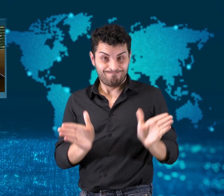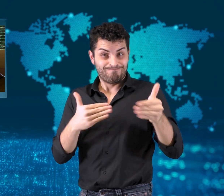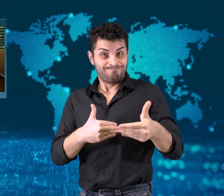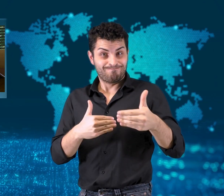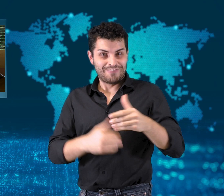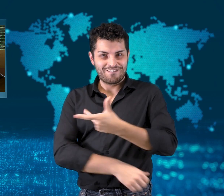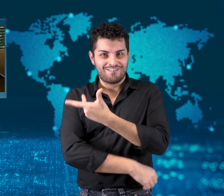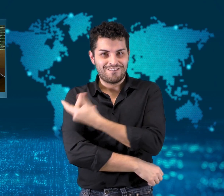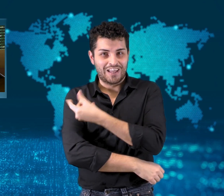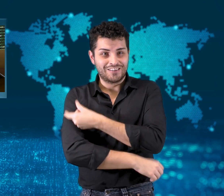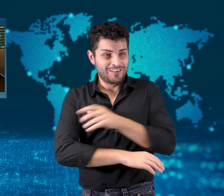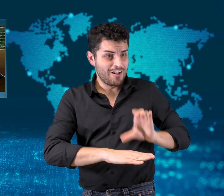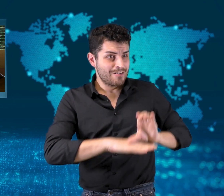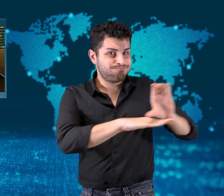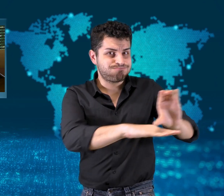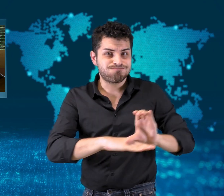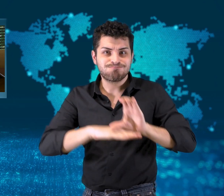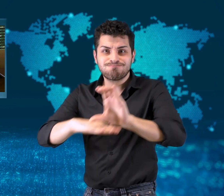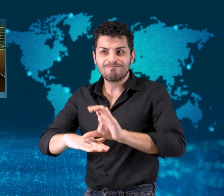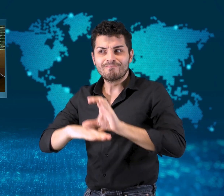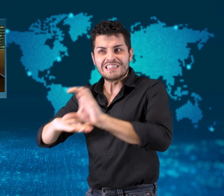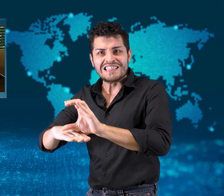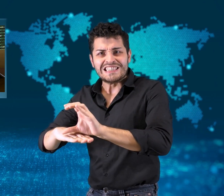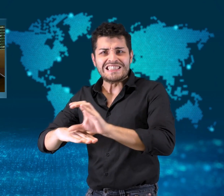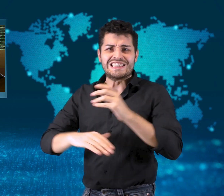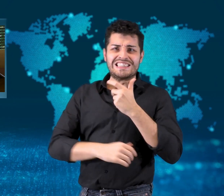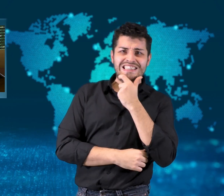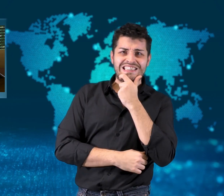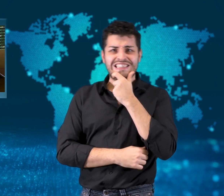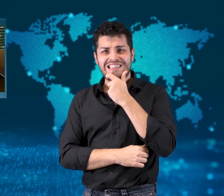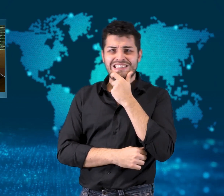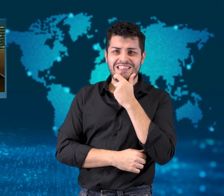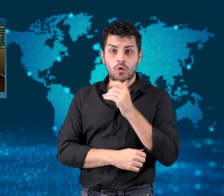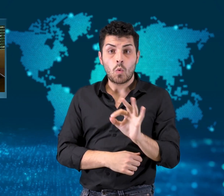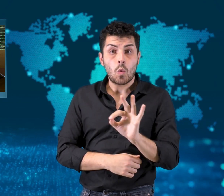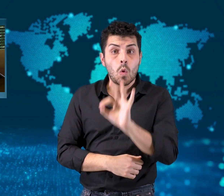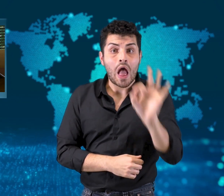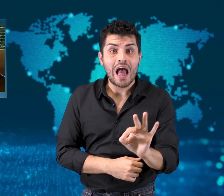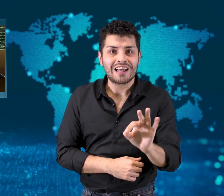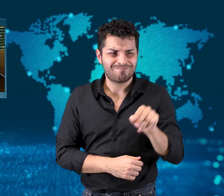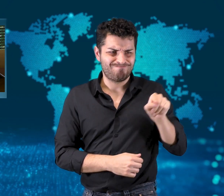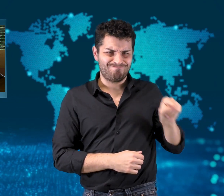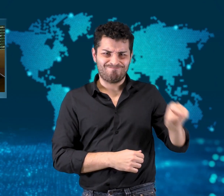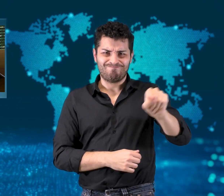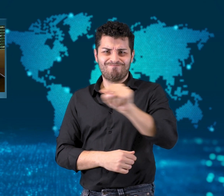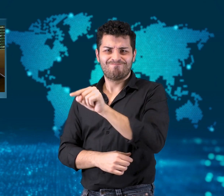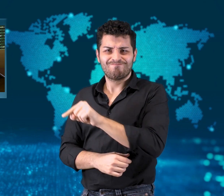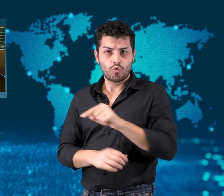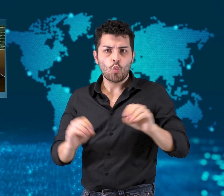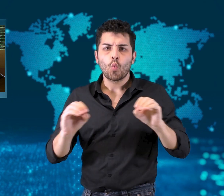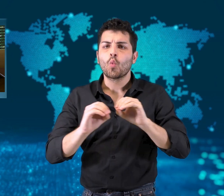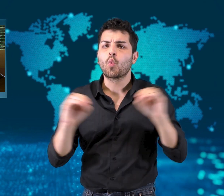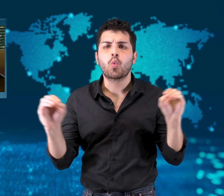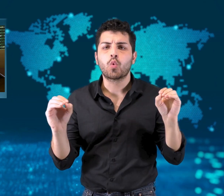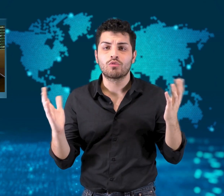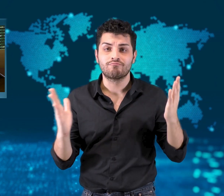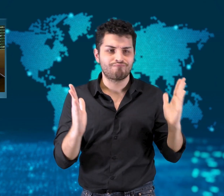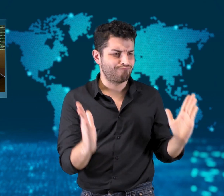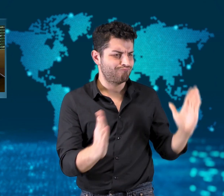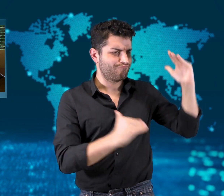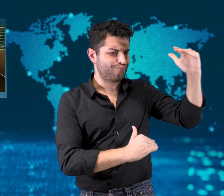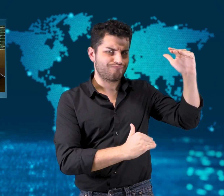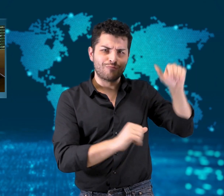and others will struggle to provide the vaccine for their populations